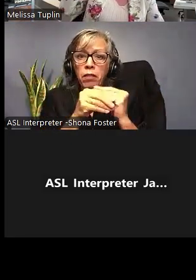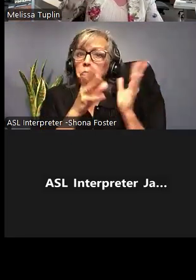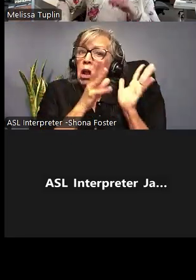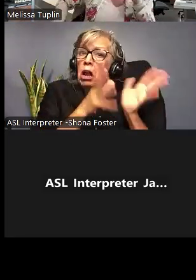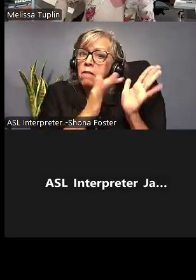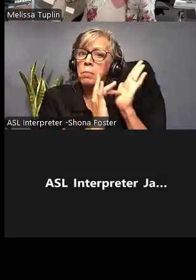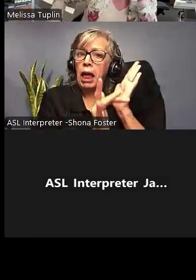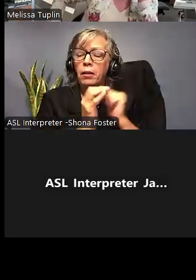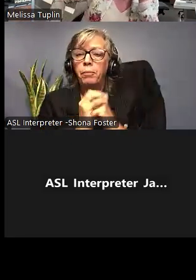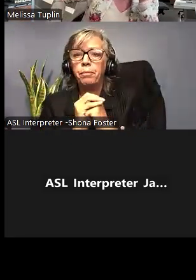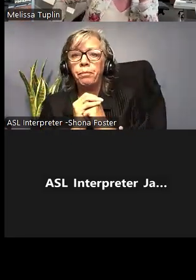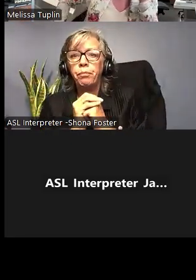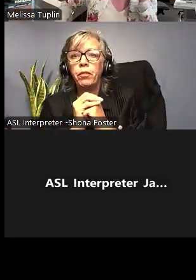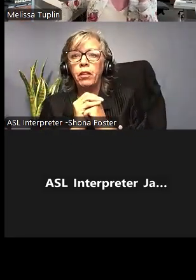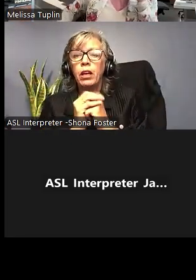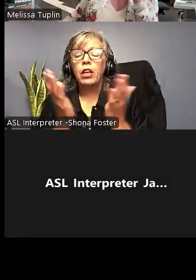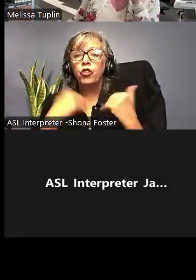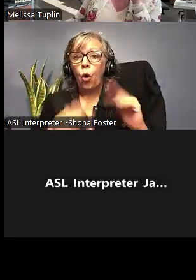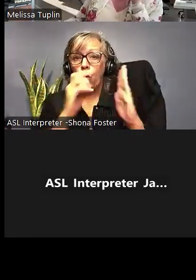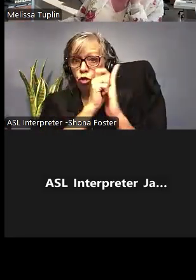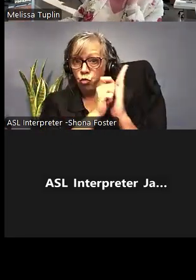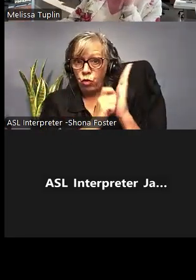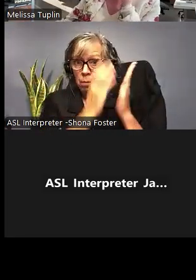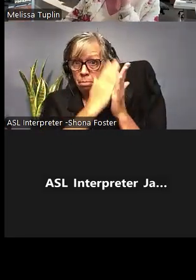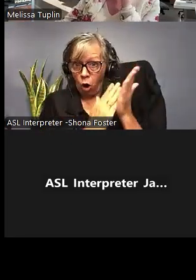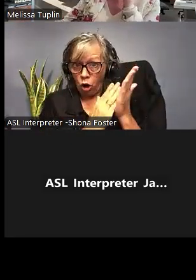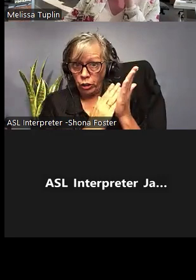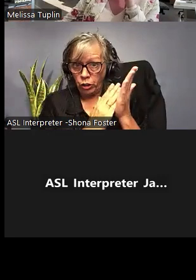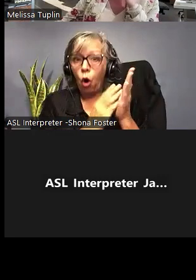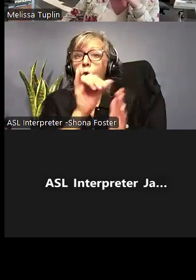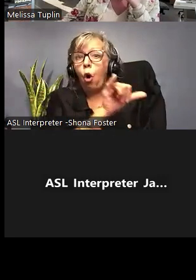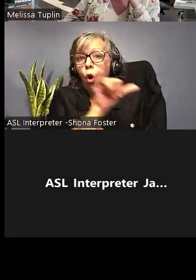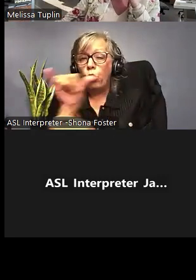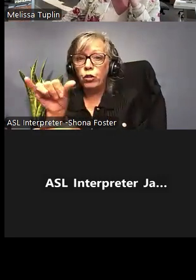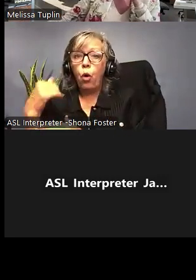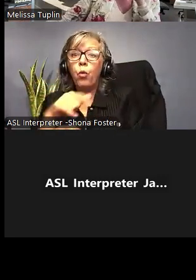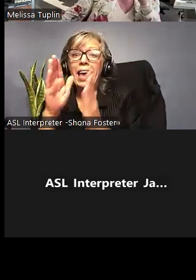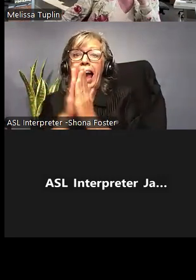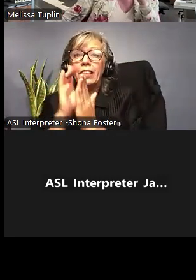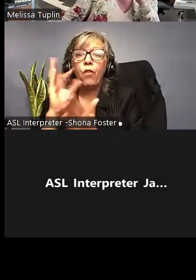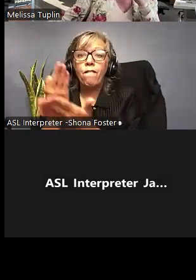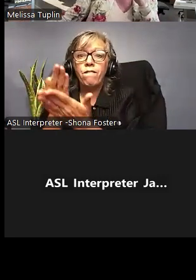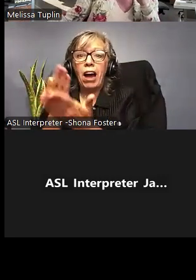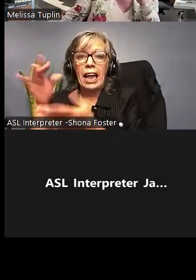In addition to the written sections, you will be asked to submit financial statements and